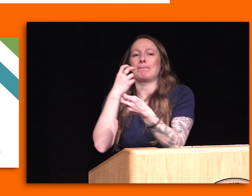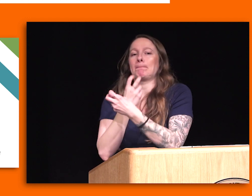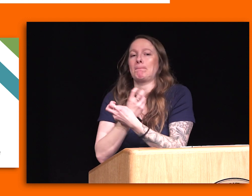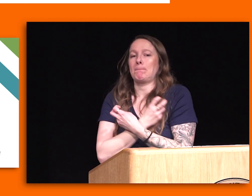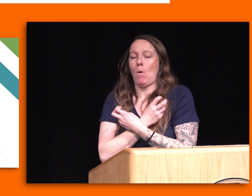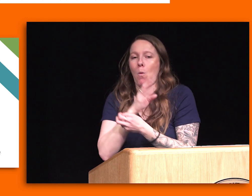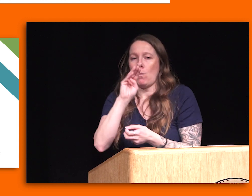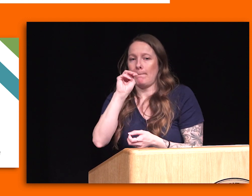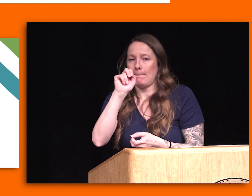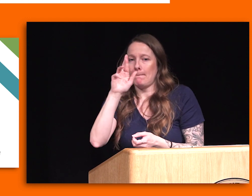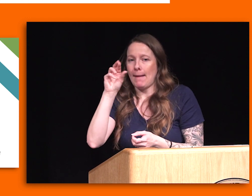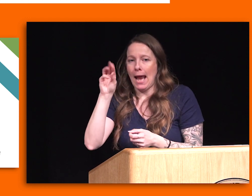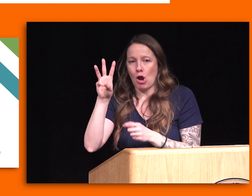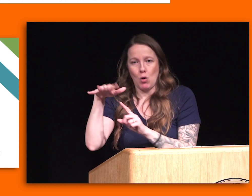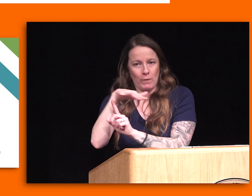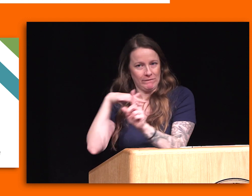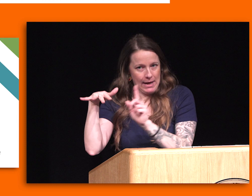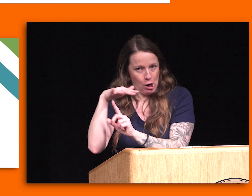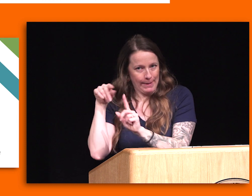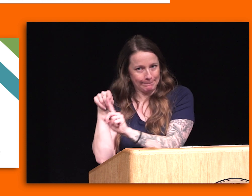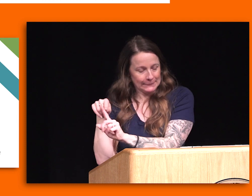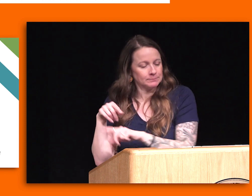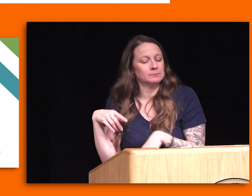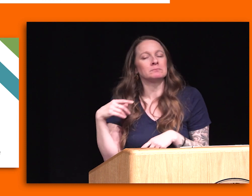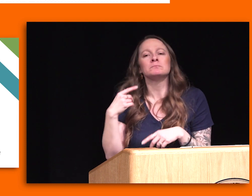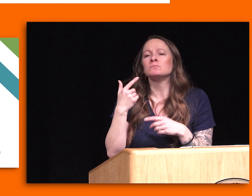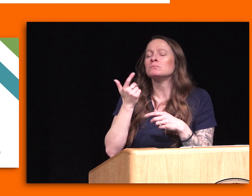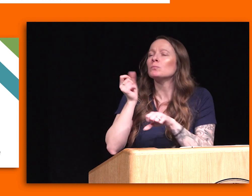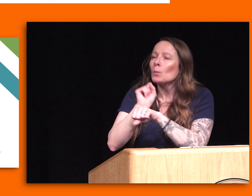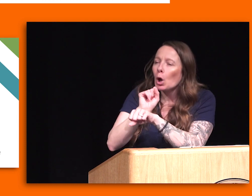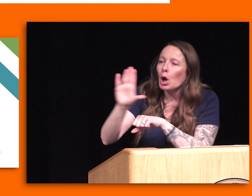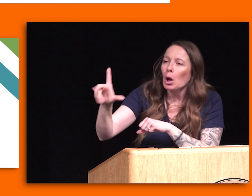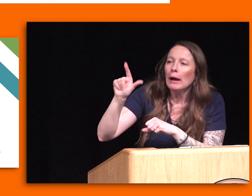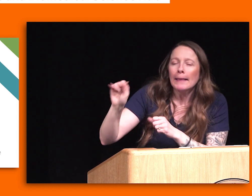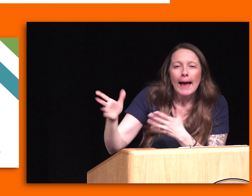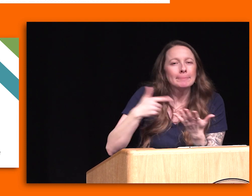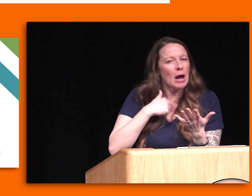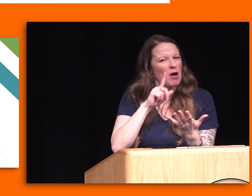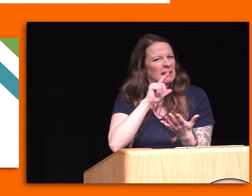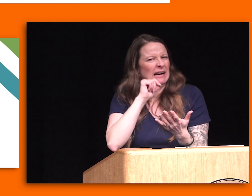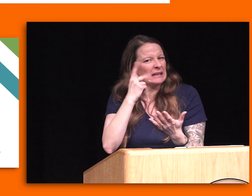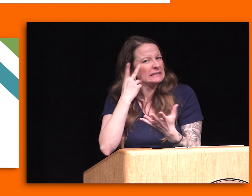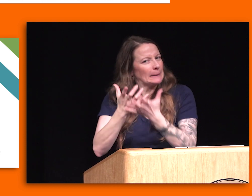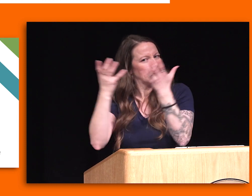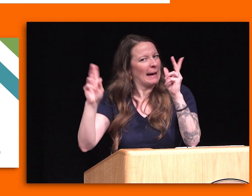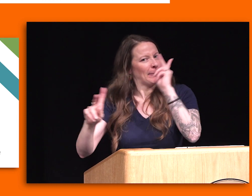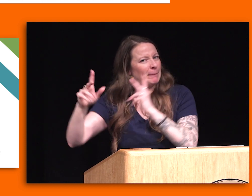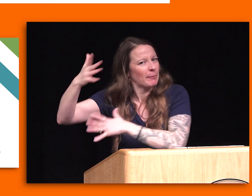but she studied macrophages in bone marrow environments. And when I worked in her lab,